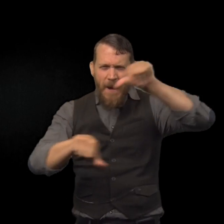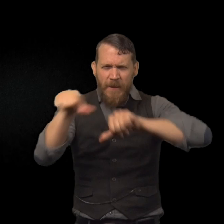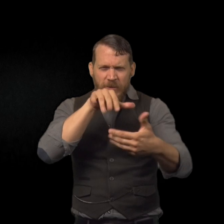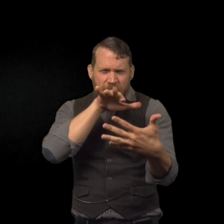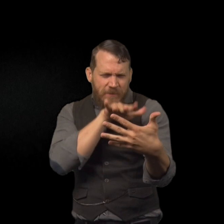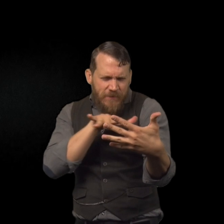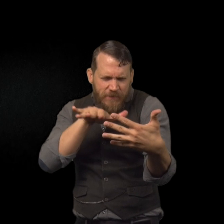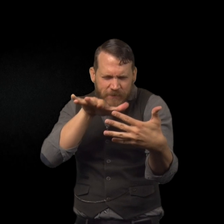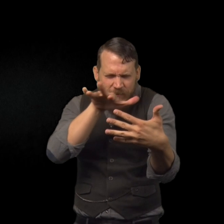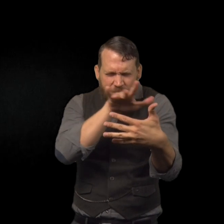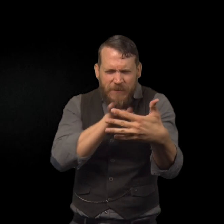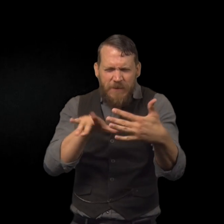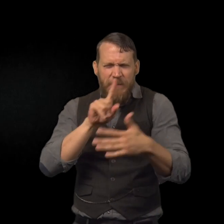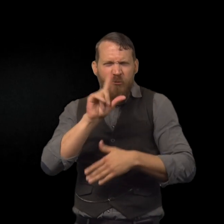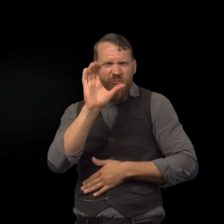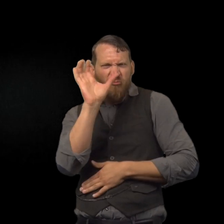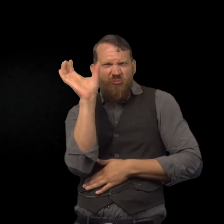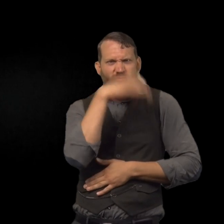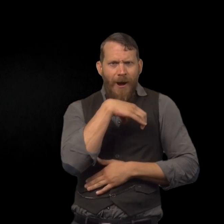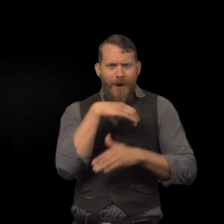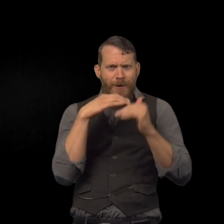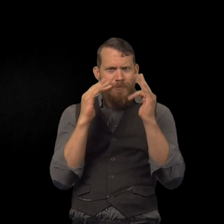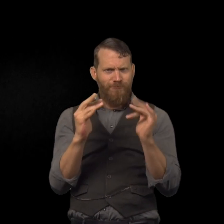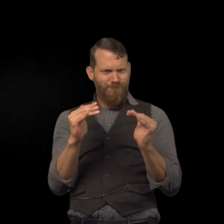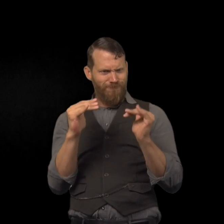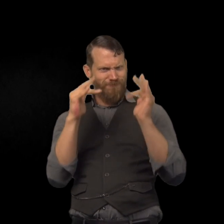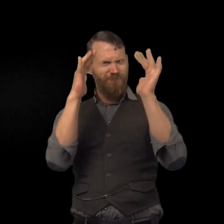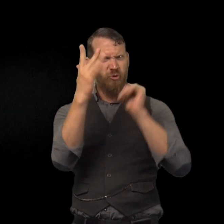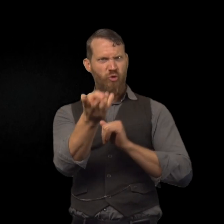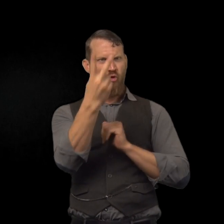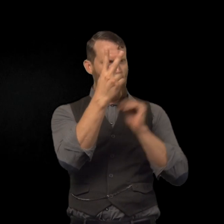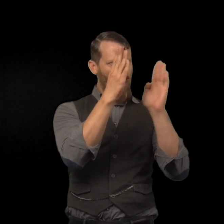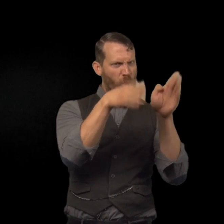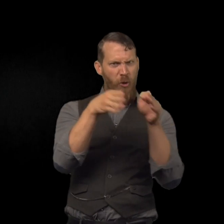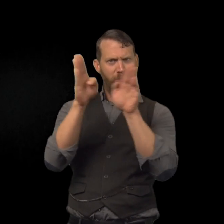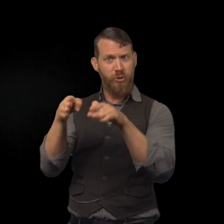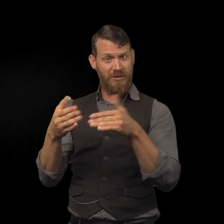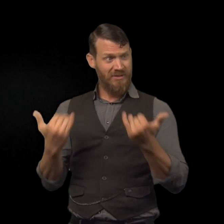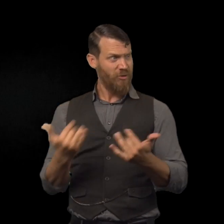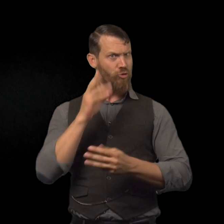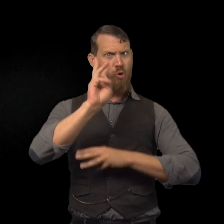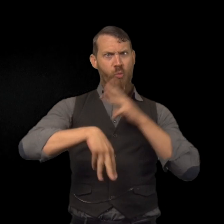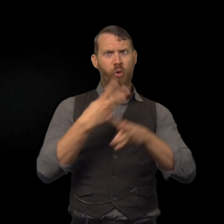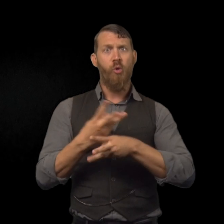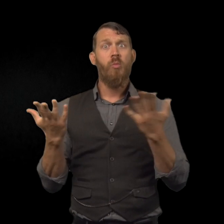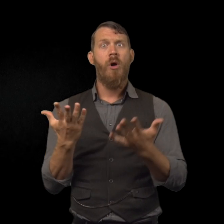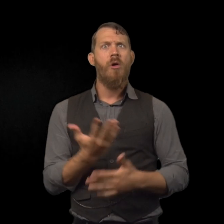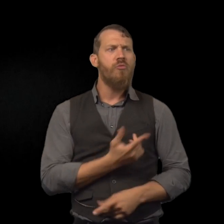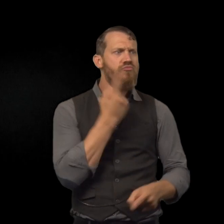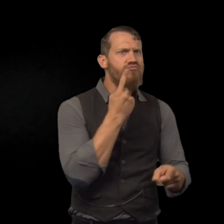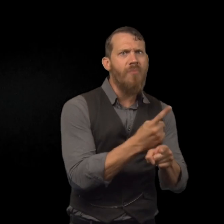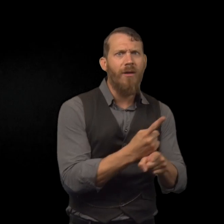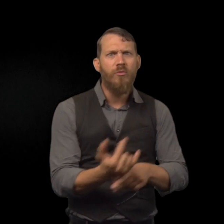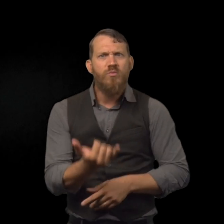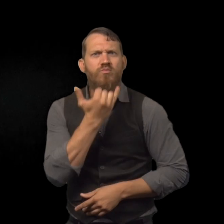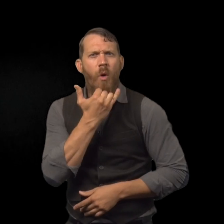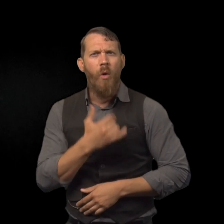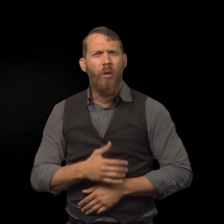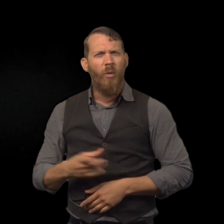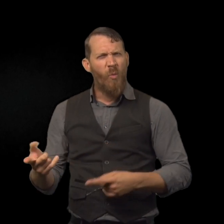His scientific studies focused on the mystical and transcendental as he searched out aspects